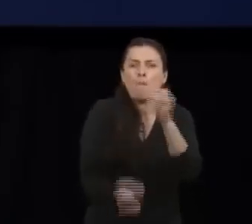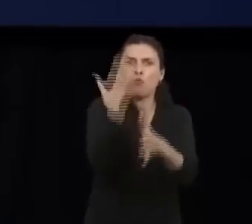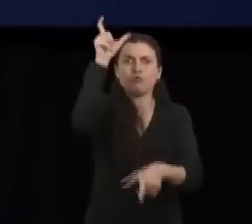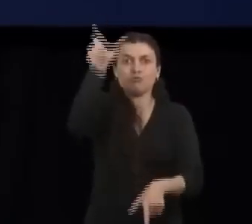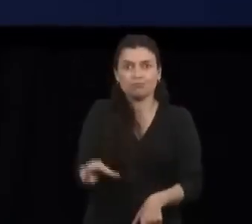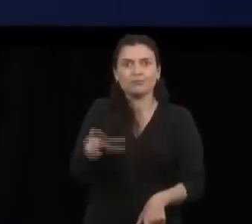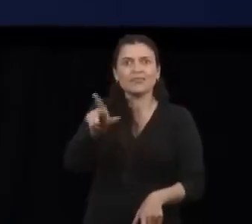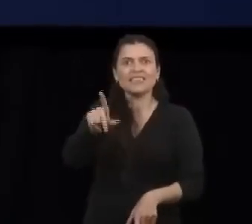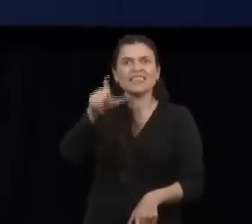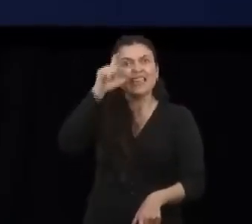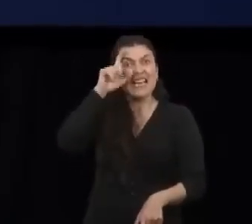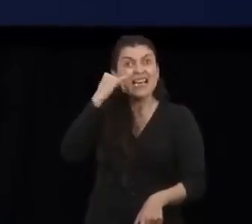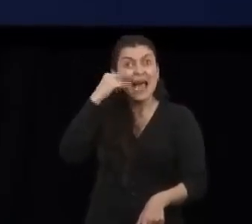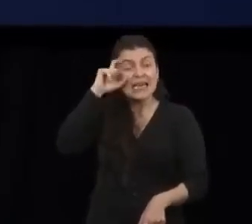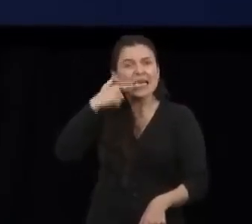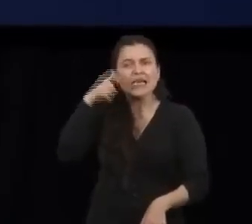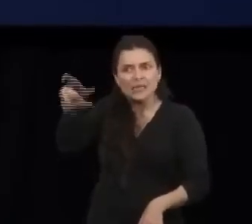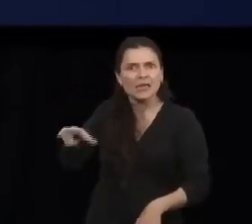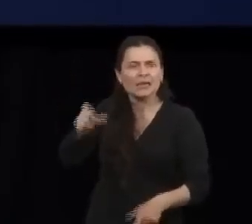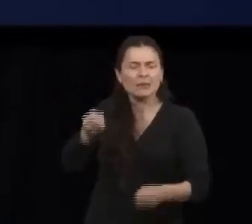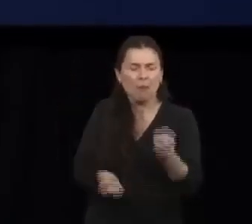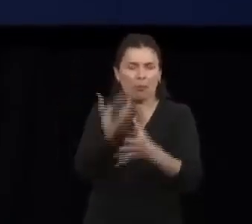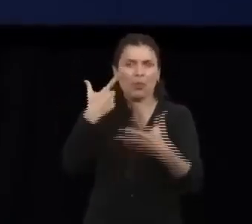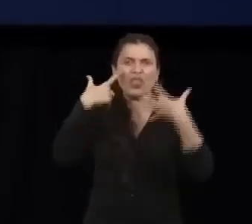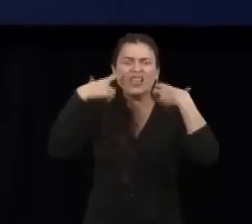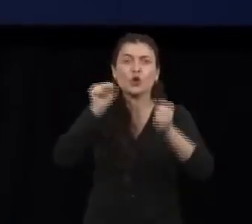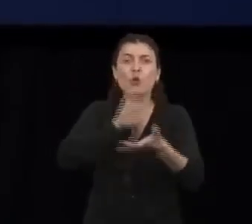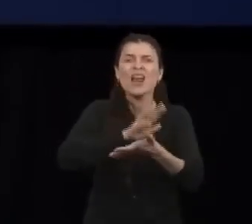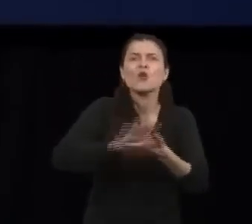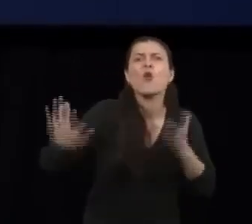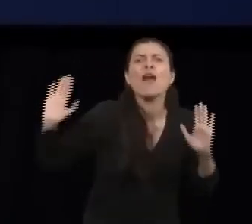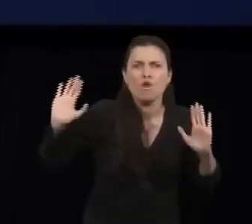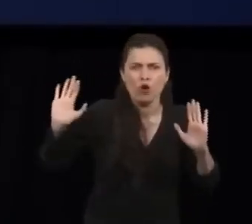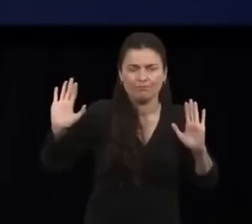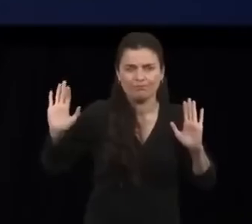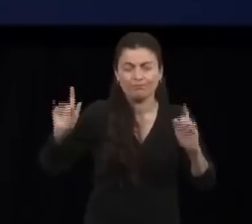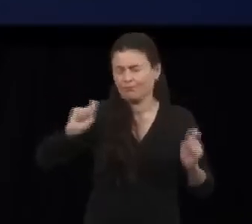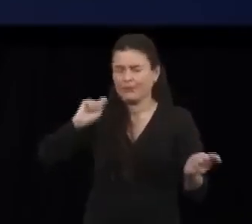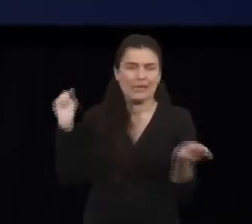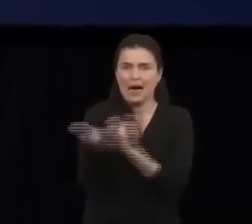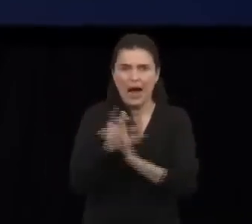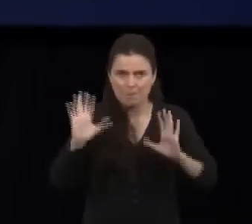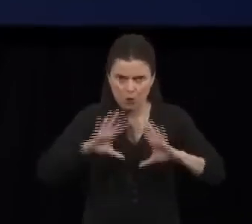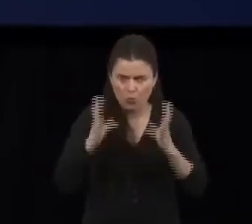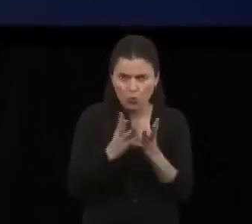So, while in the Vixel models the interest rate is determined